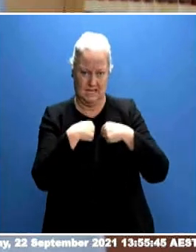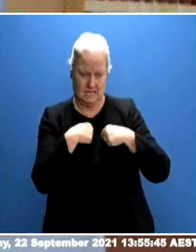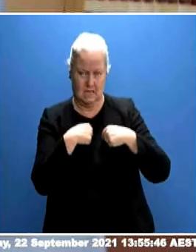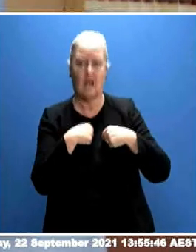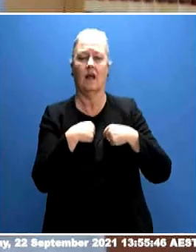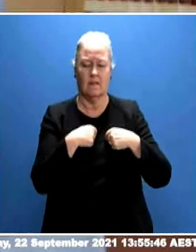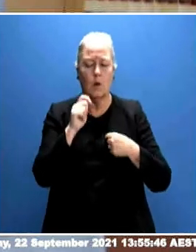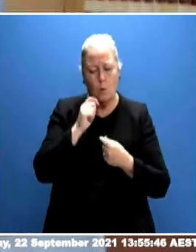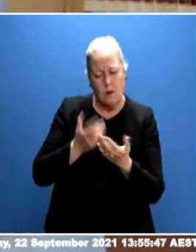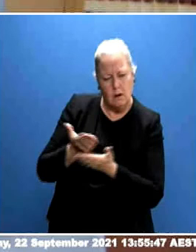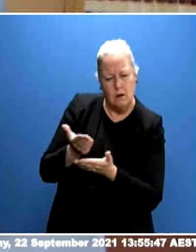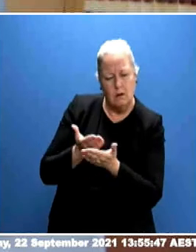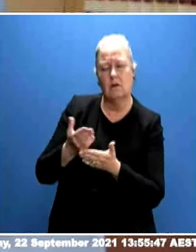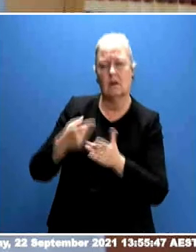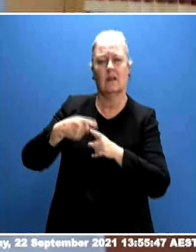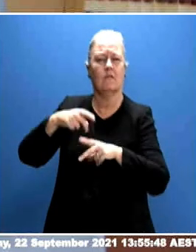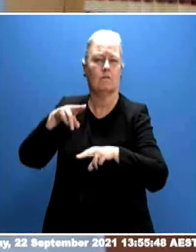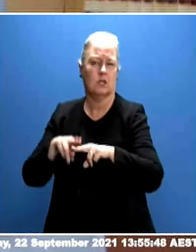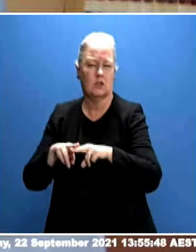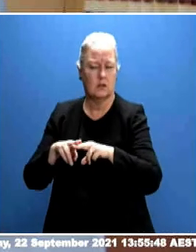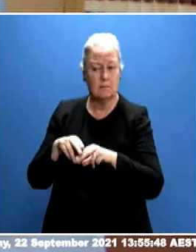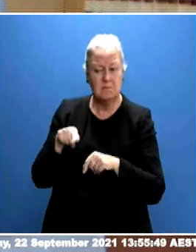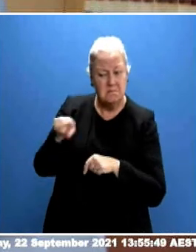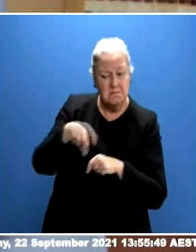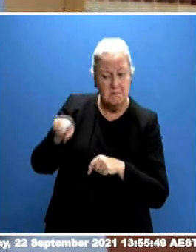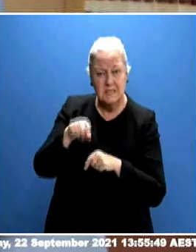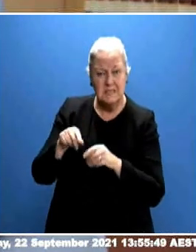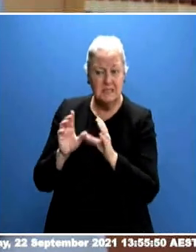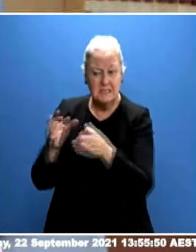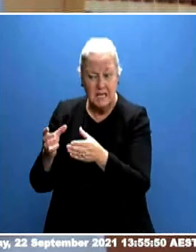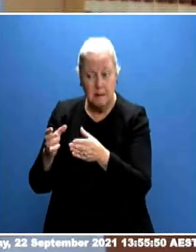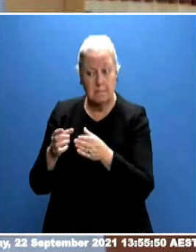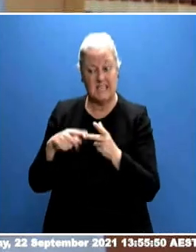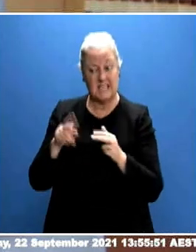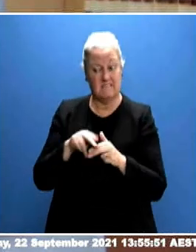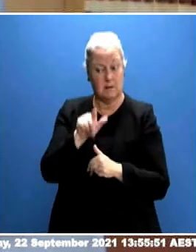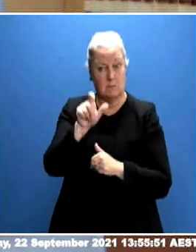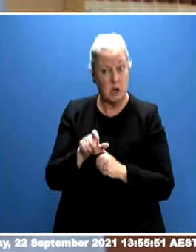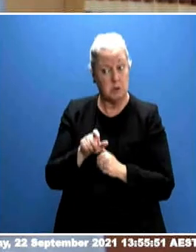French team around the suitability of this referral, and sometimes we agree